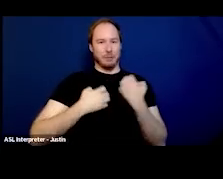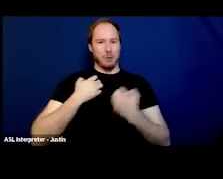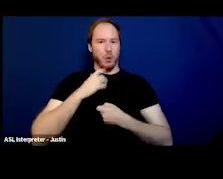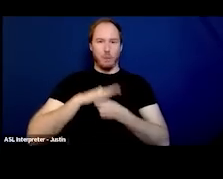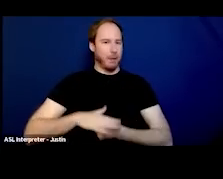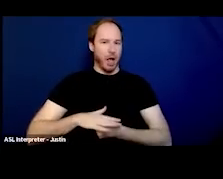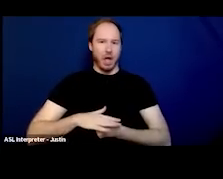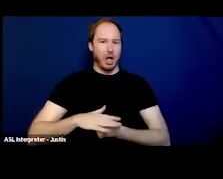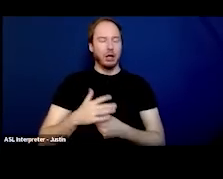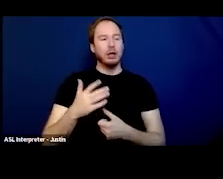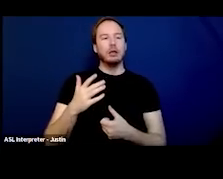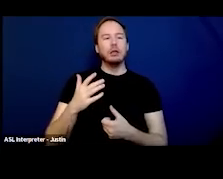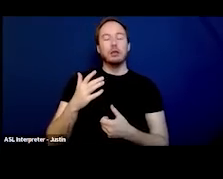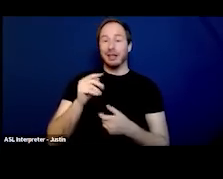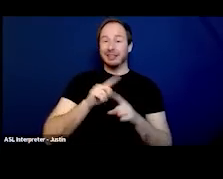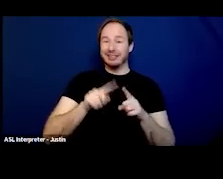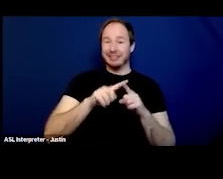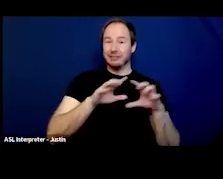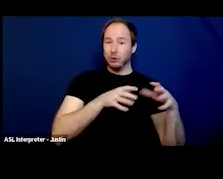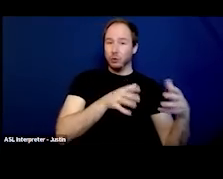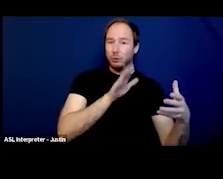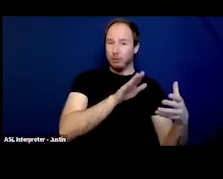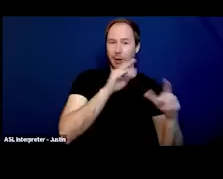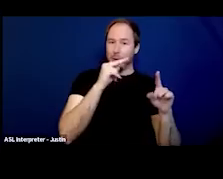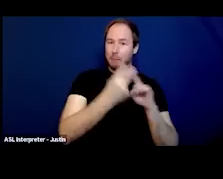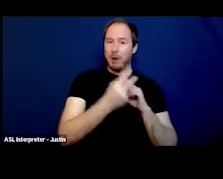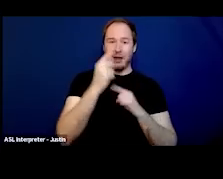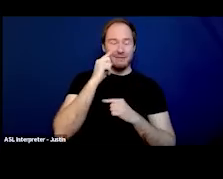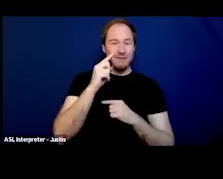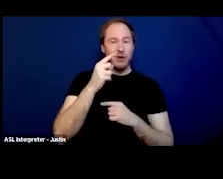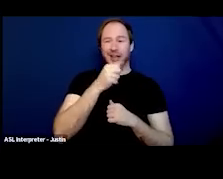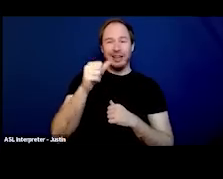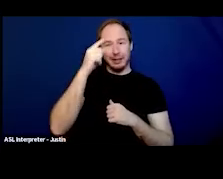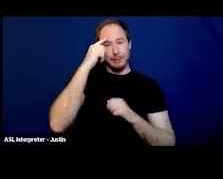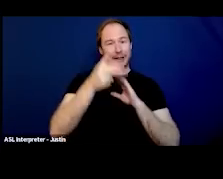And different groups also understand illness differently. Mental illness and other illnesses as well